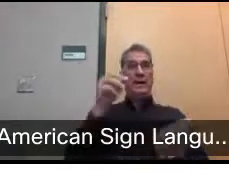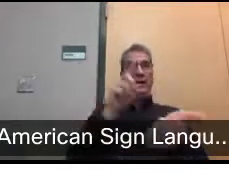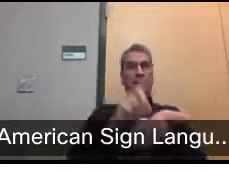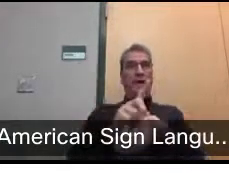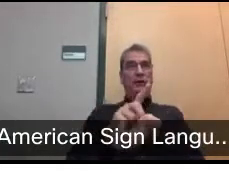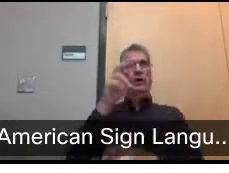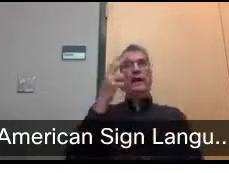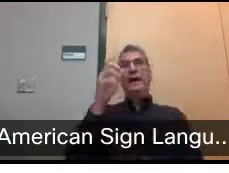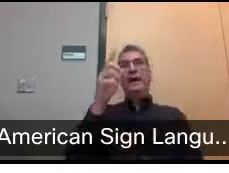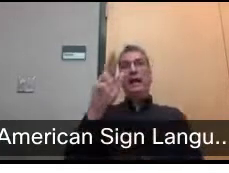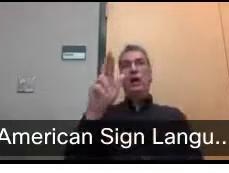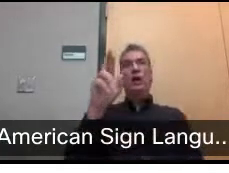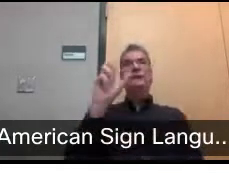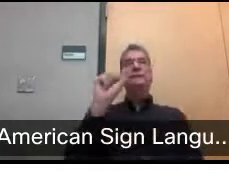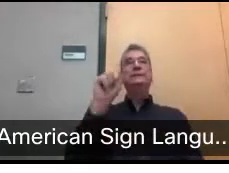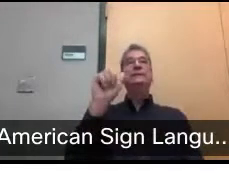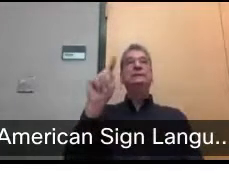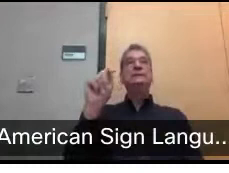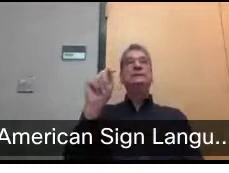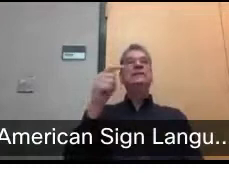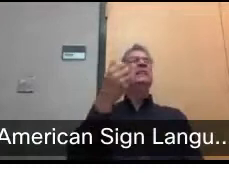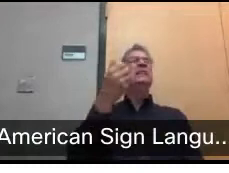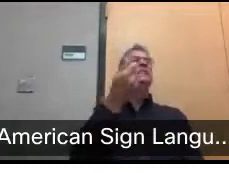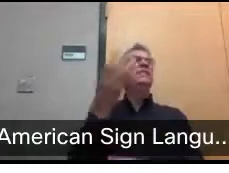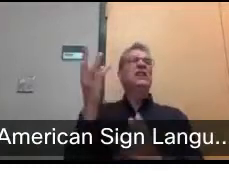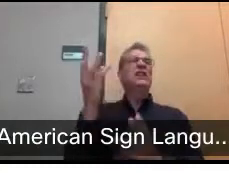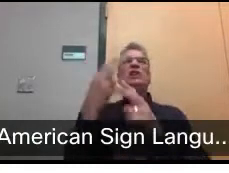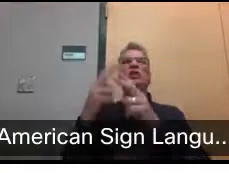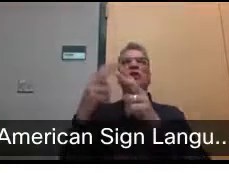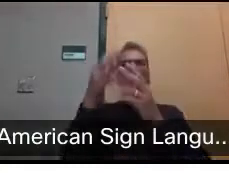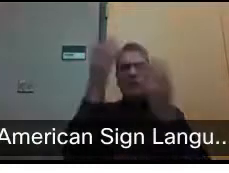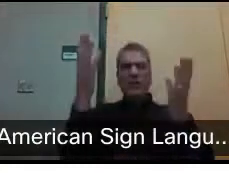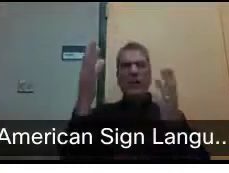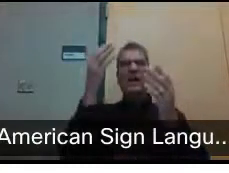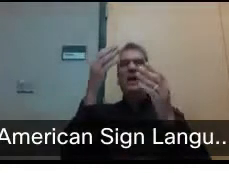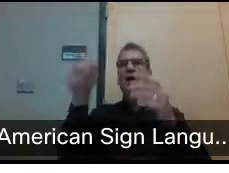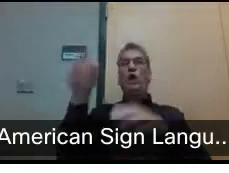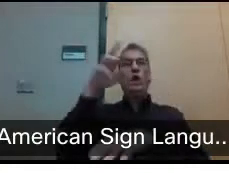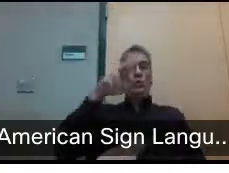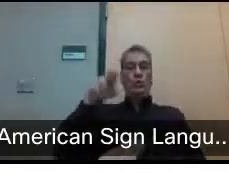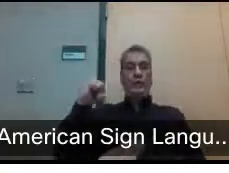A few housekeeping items 1 is the restrooms are out here to the right for those of you